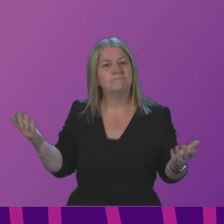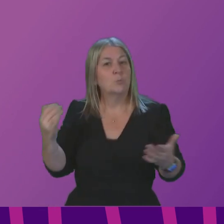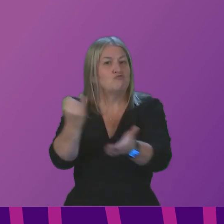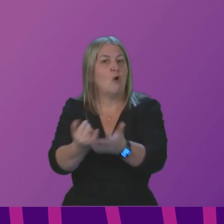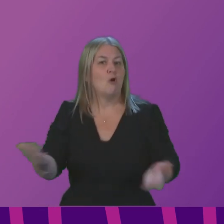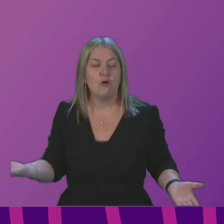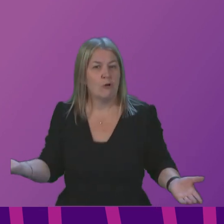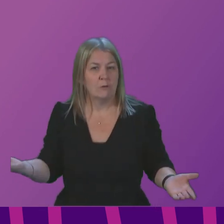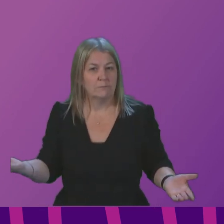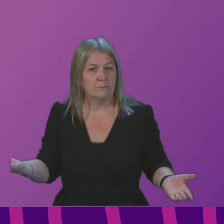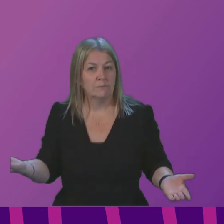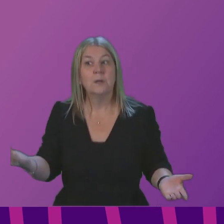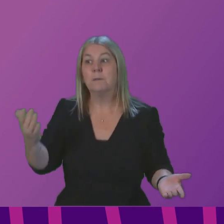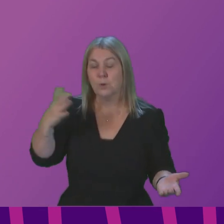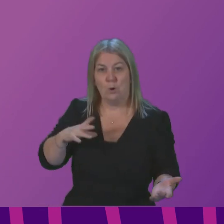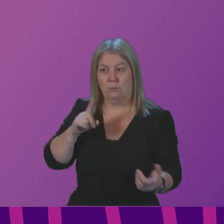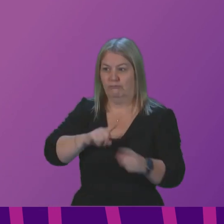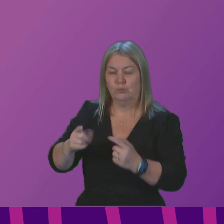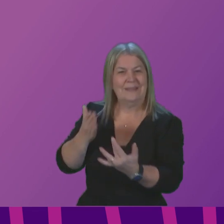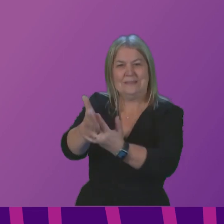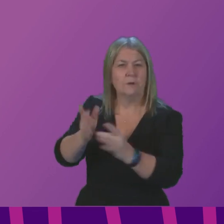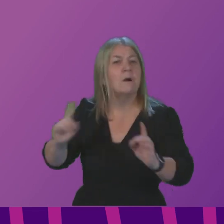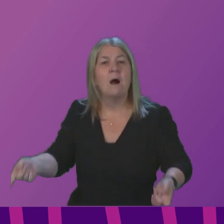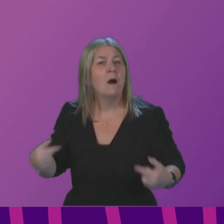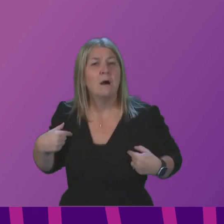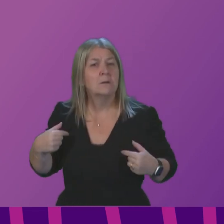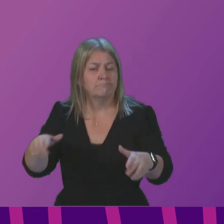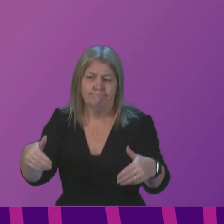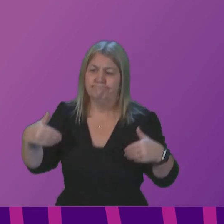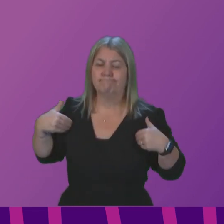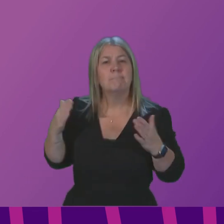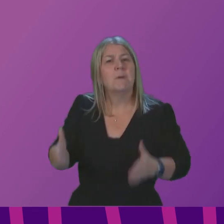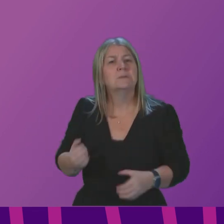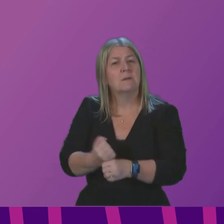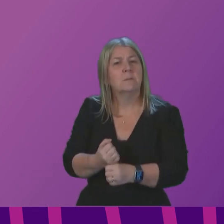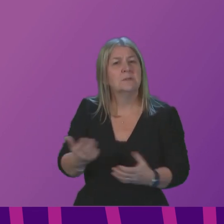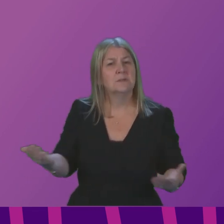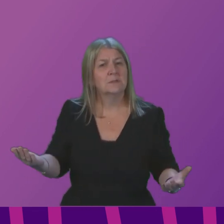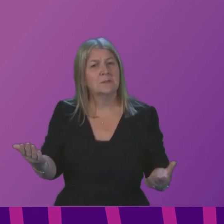wrong as well, because we were seeking to interfere with the work that the inquiry was doing.